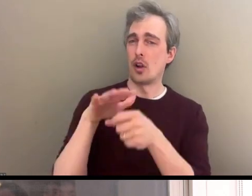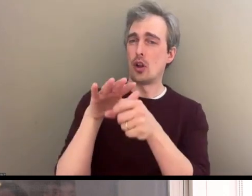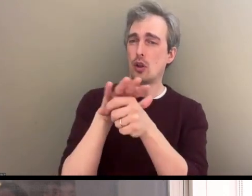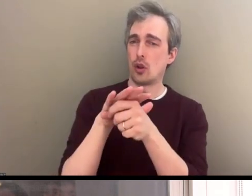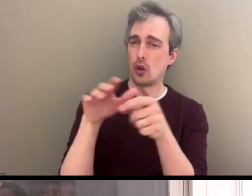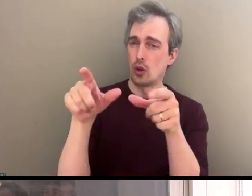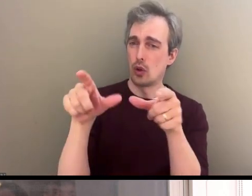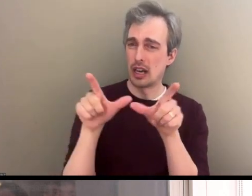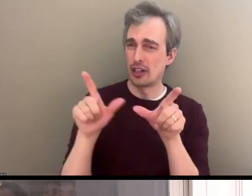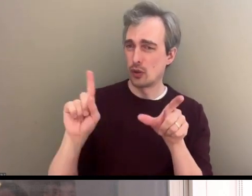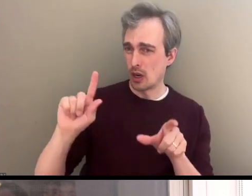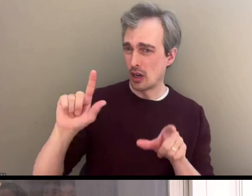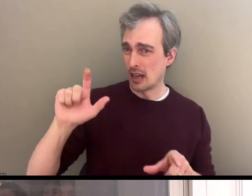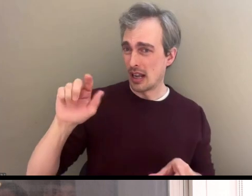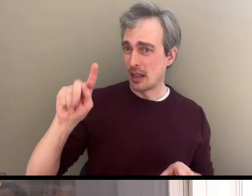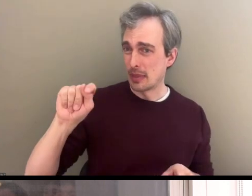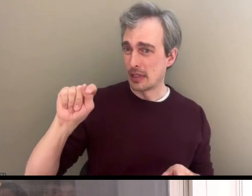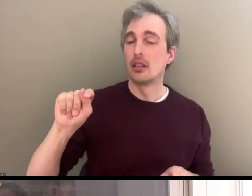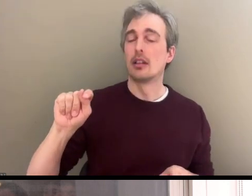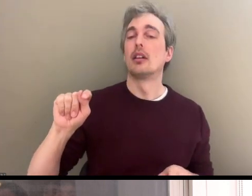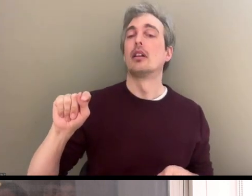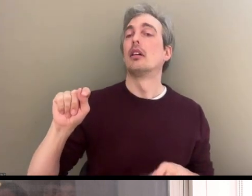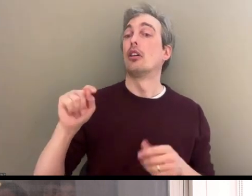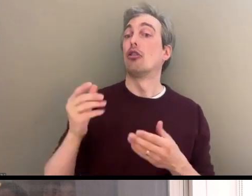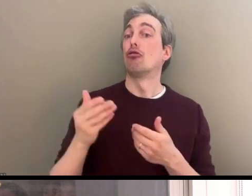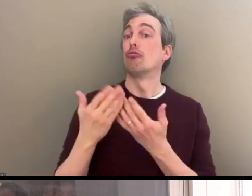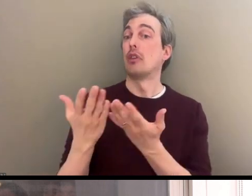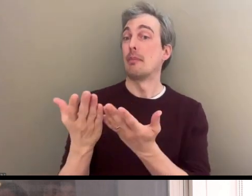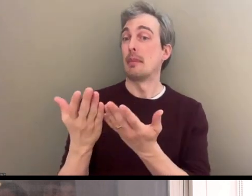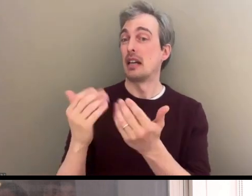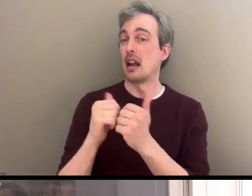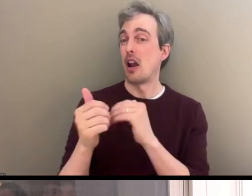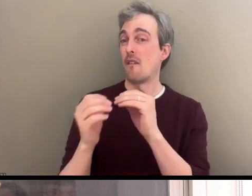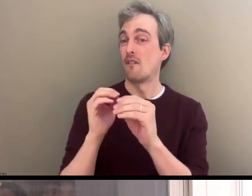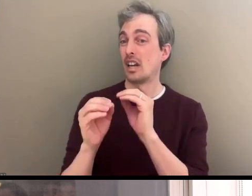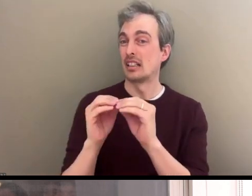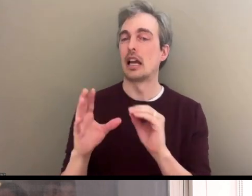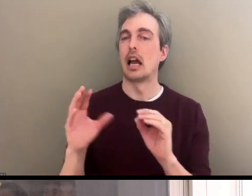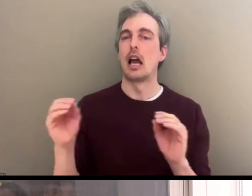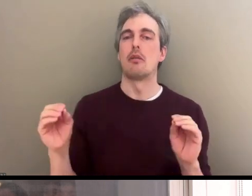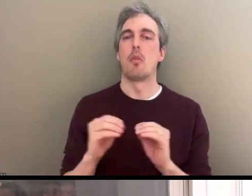on how to fix it, and also more information on that Deque University page.